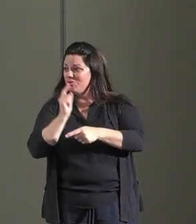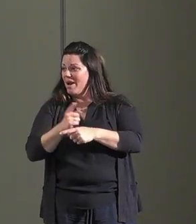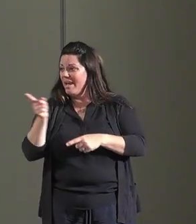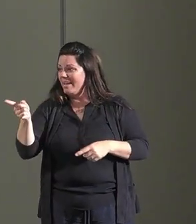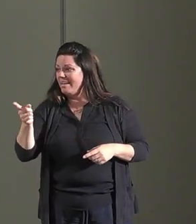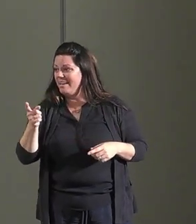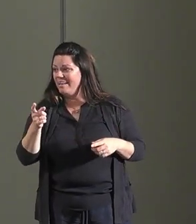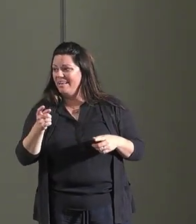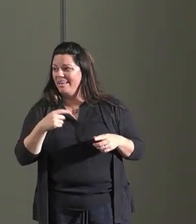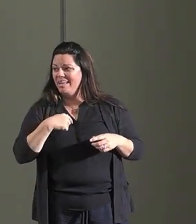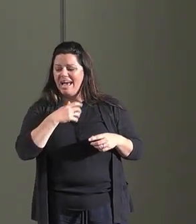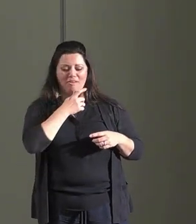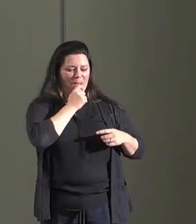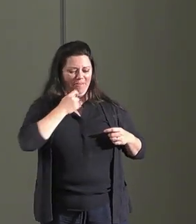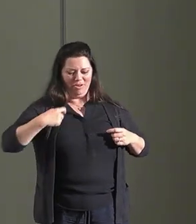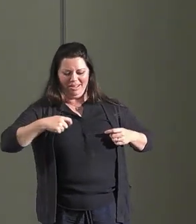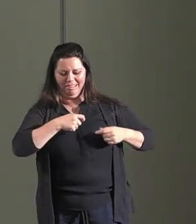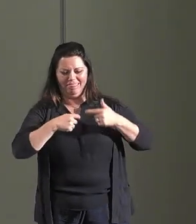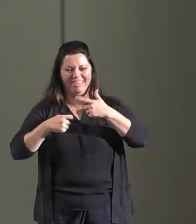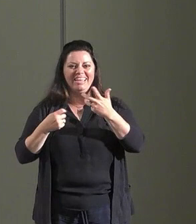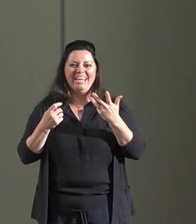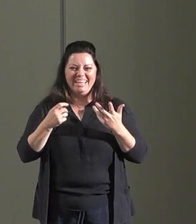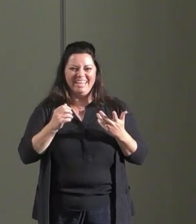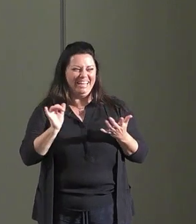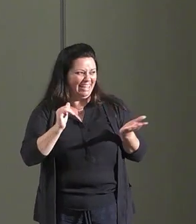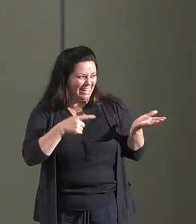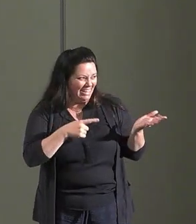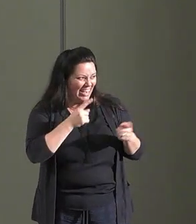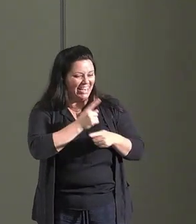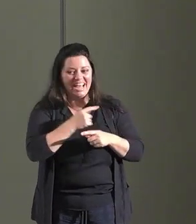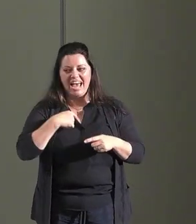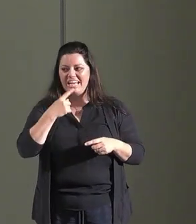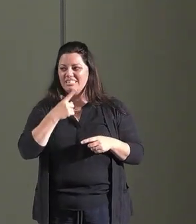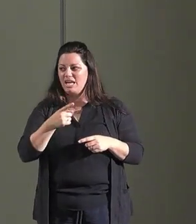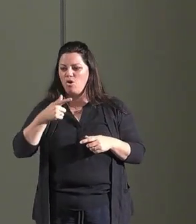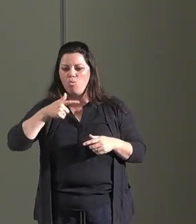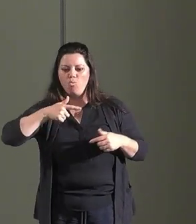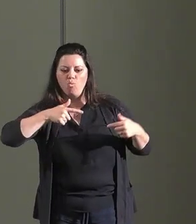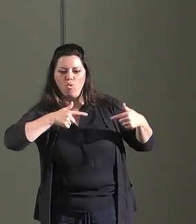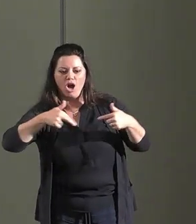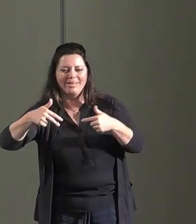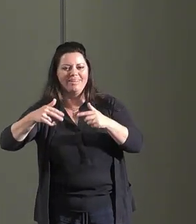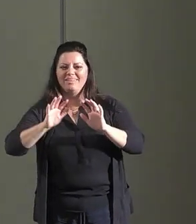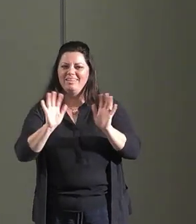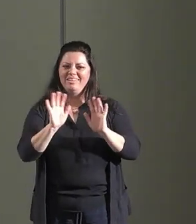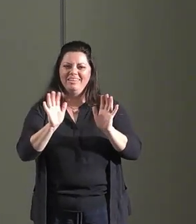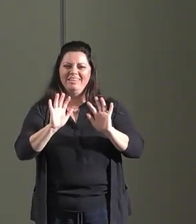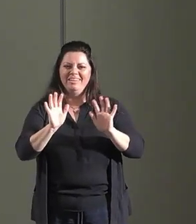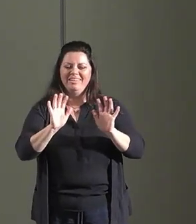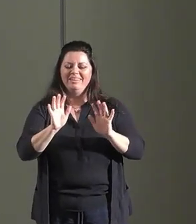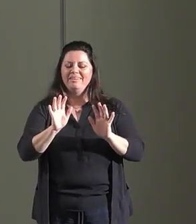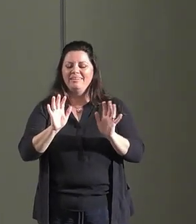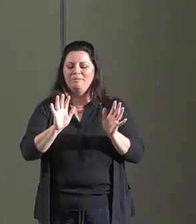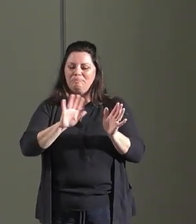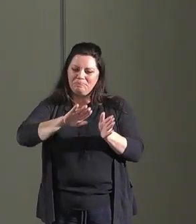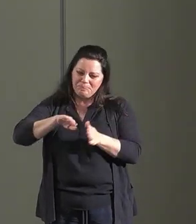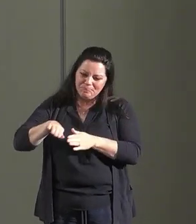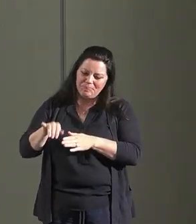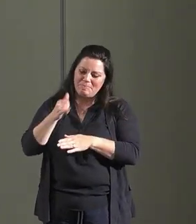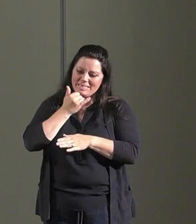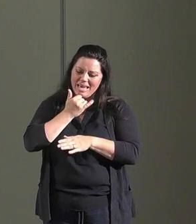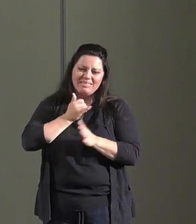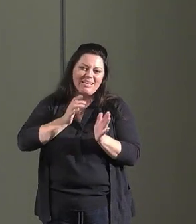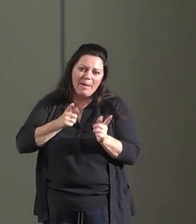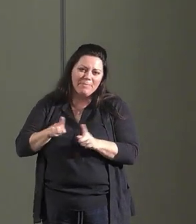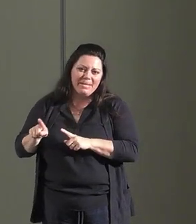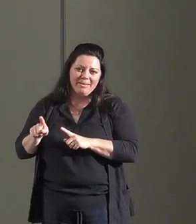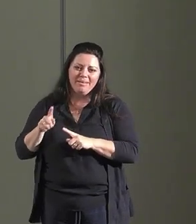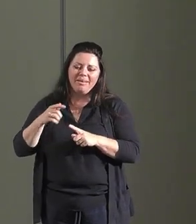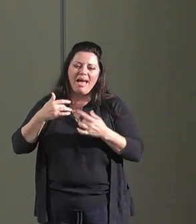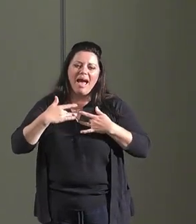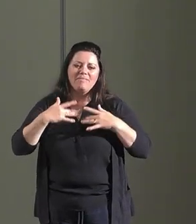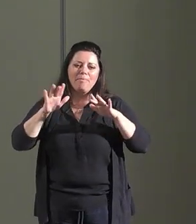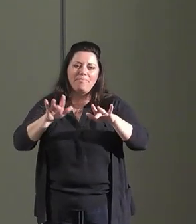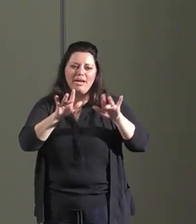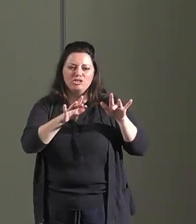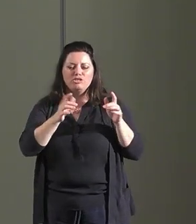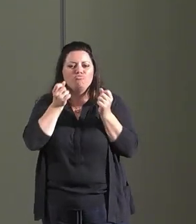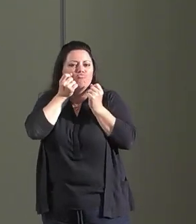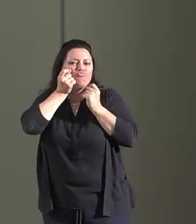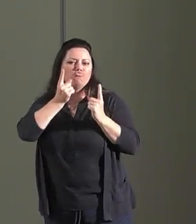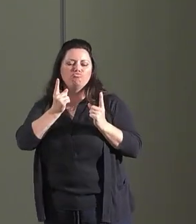hitting my microphone and I said walking. Let's have self-compassion and for others and respect.